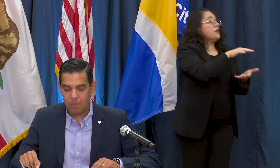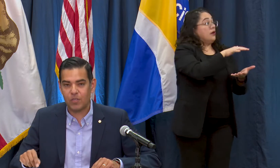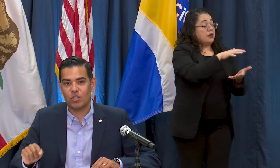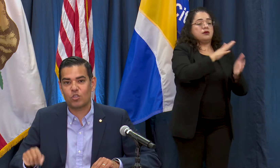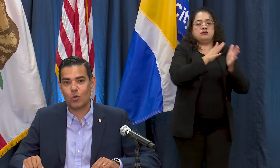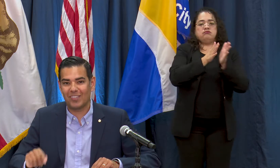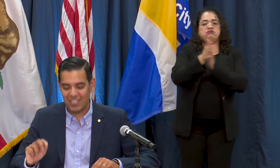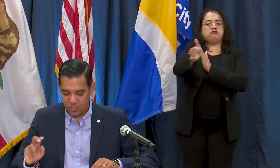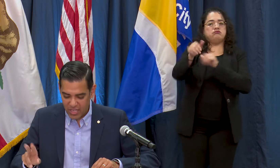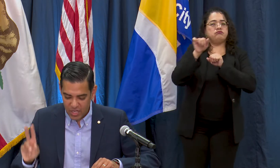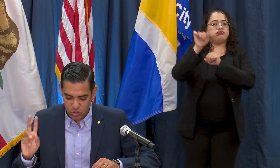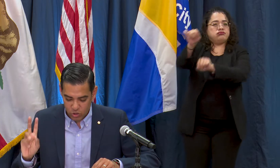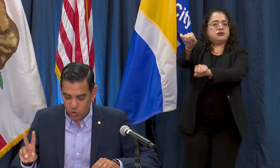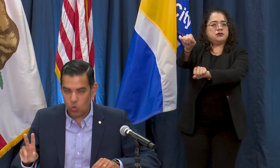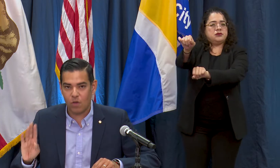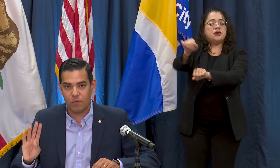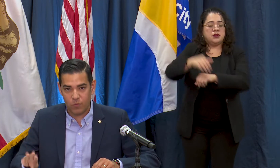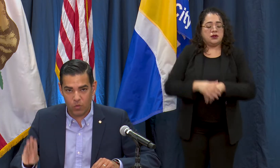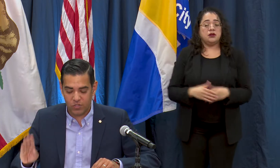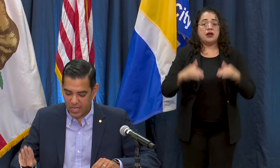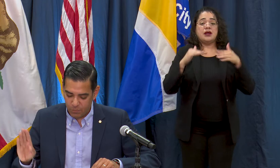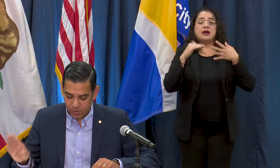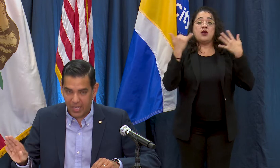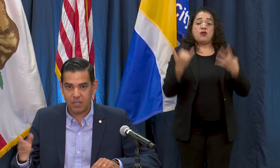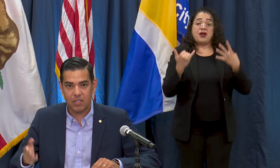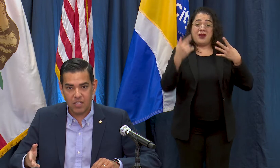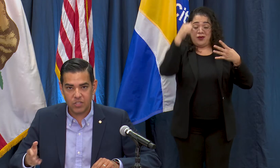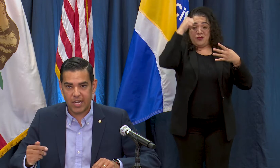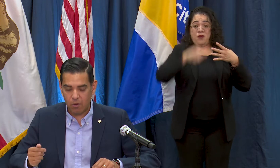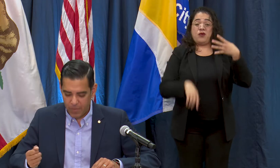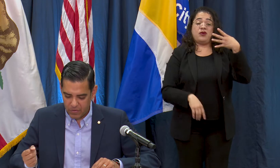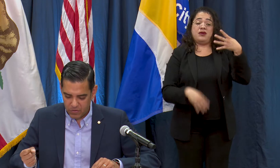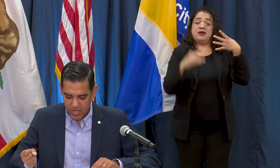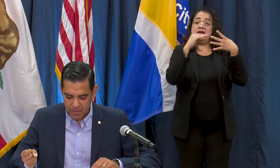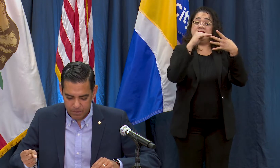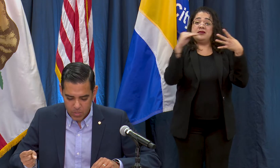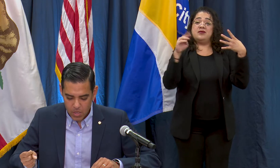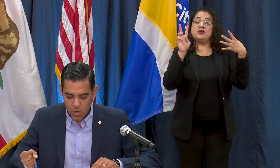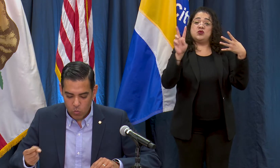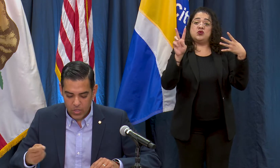Beach is currently in stage two of the four stage plan set out by the state. We